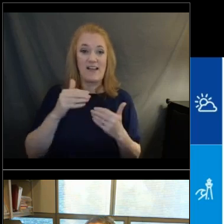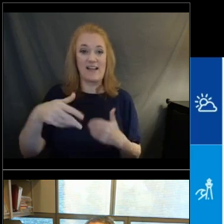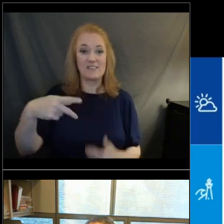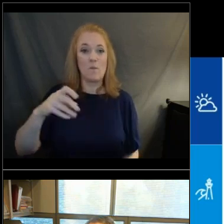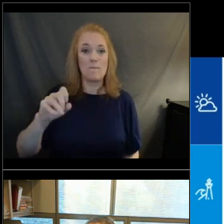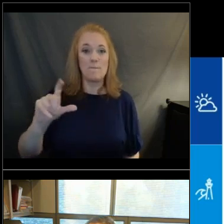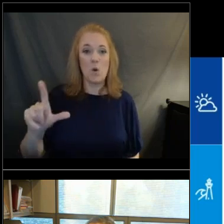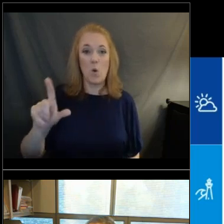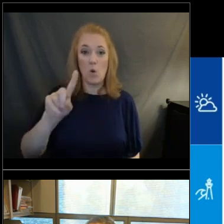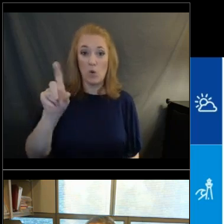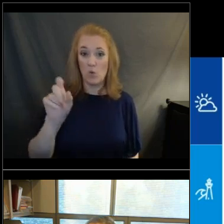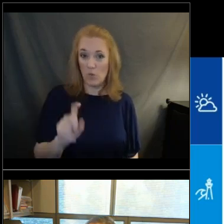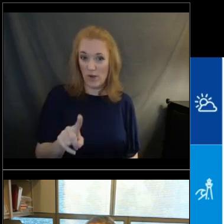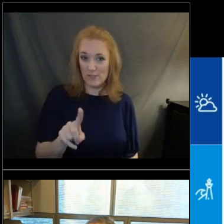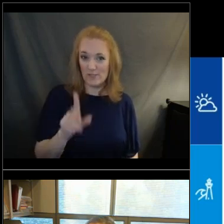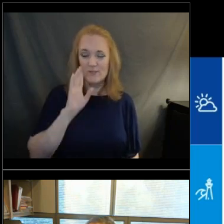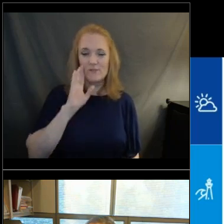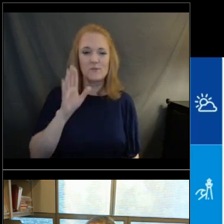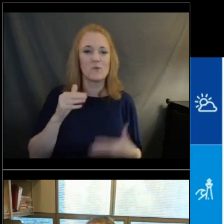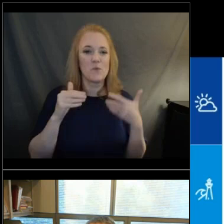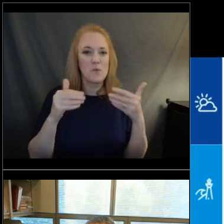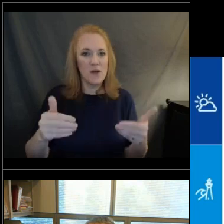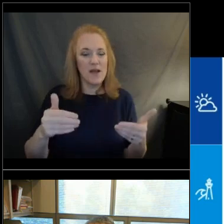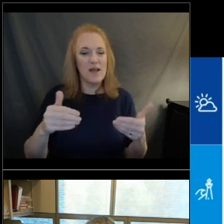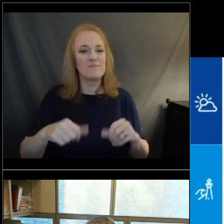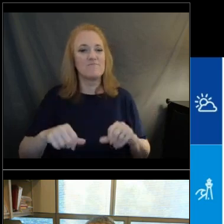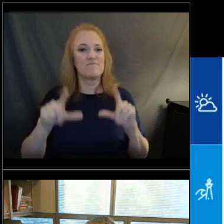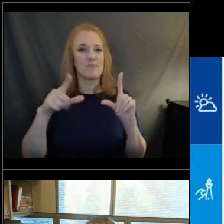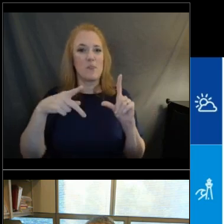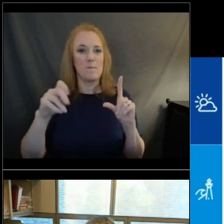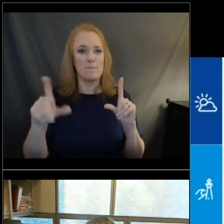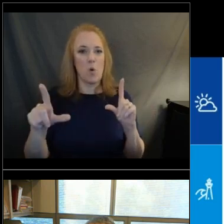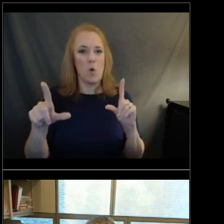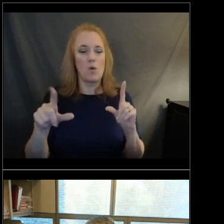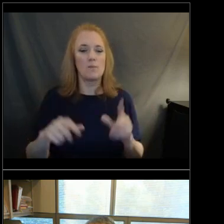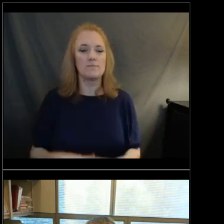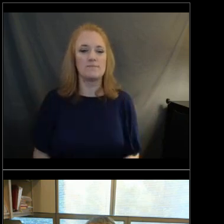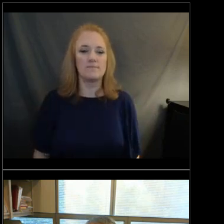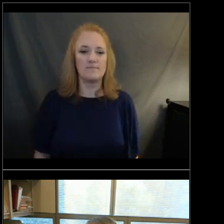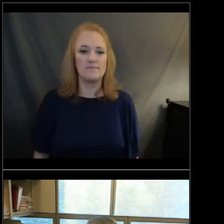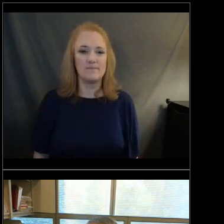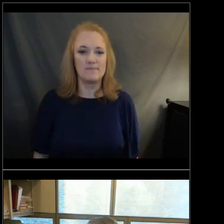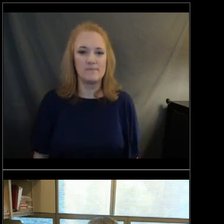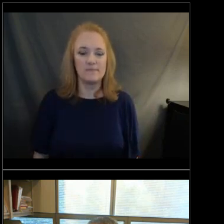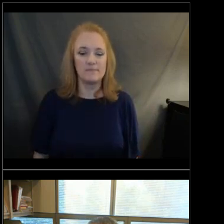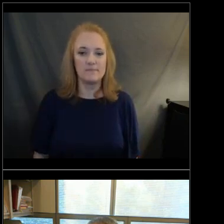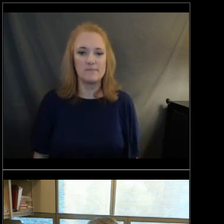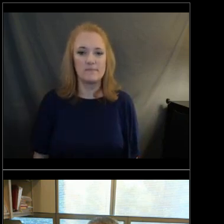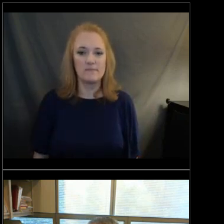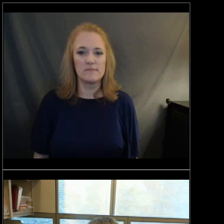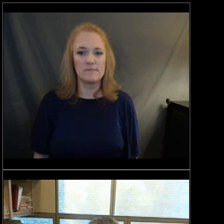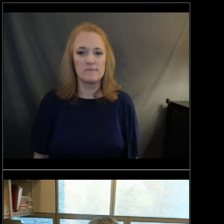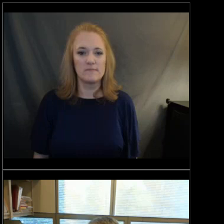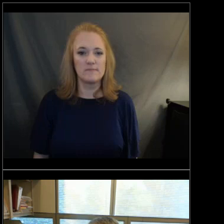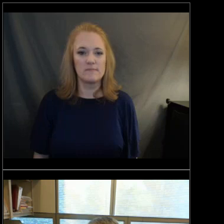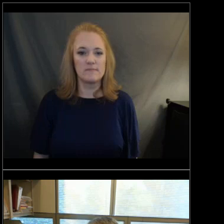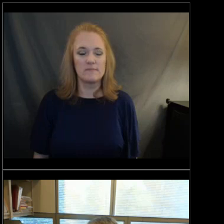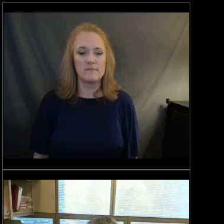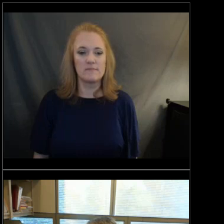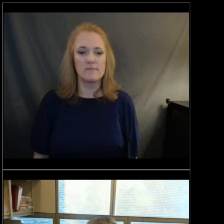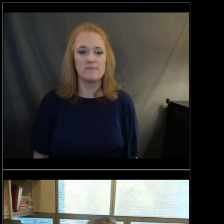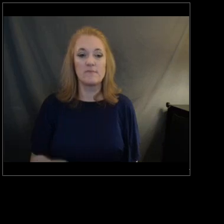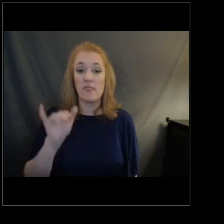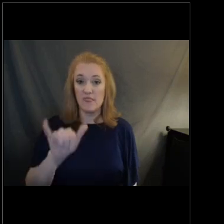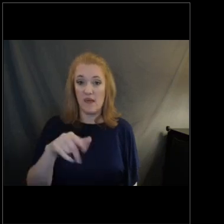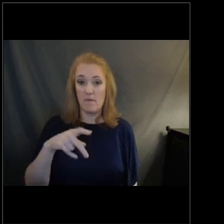and so I will just go ahead head and launch that one. And so this poll question is: